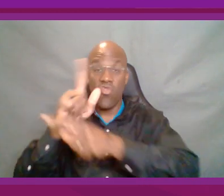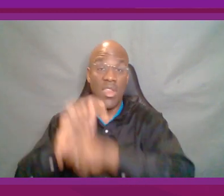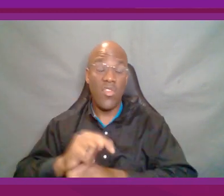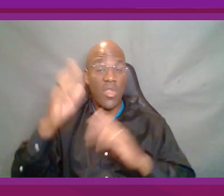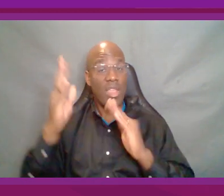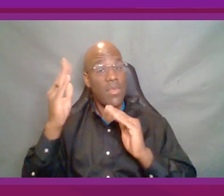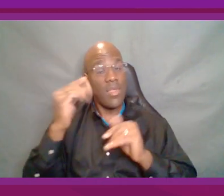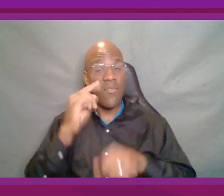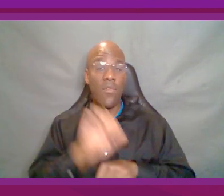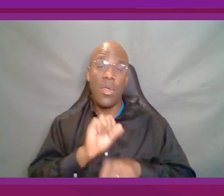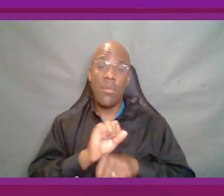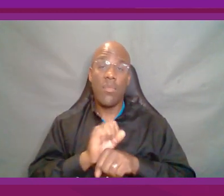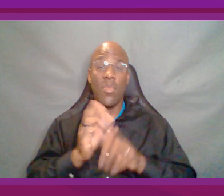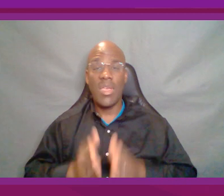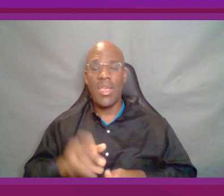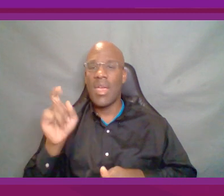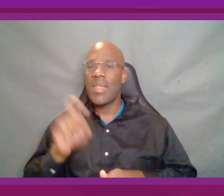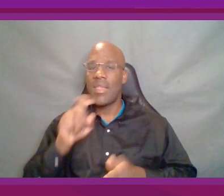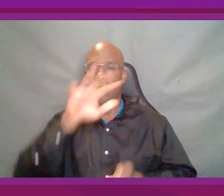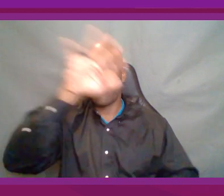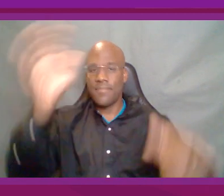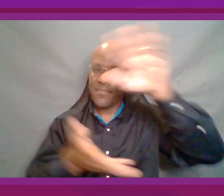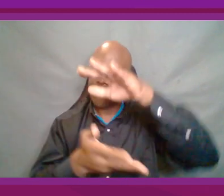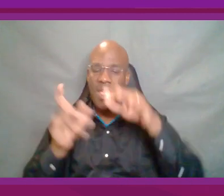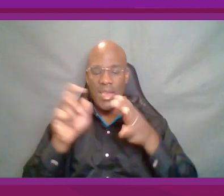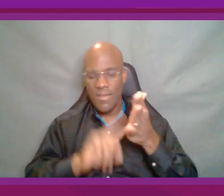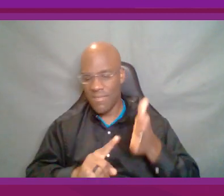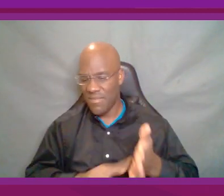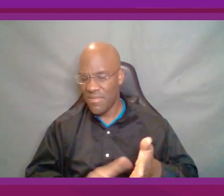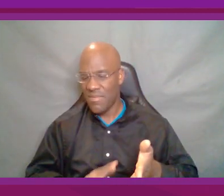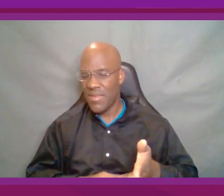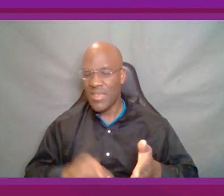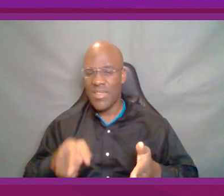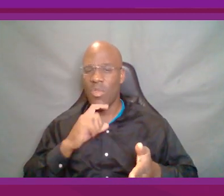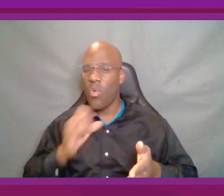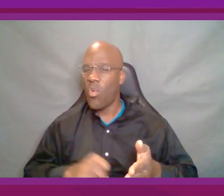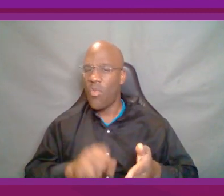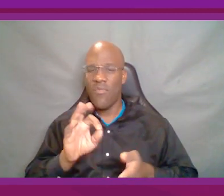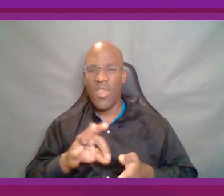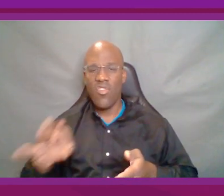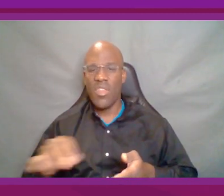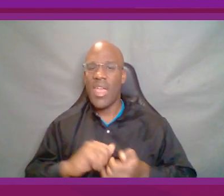for an employee needs to be re-examined under the lens of, what's an alternative way of doing this?